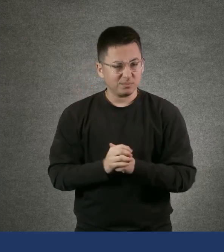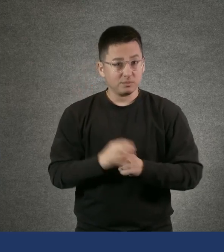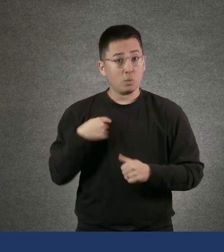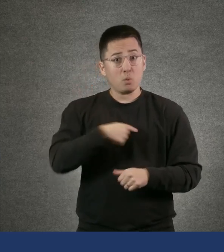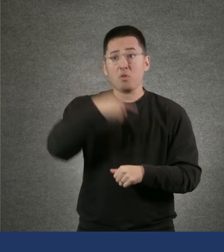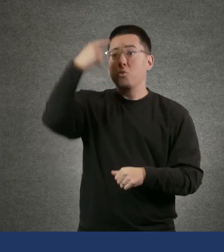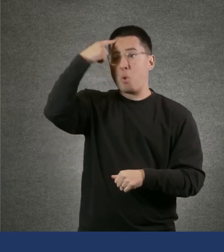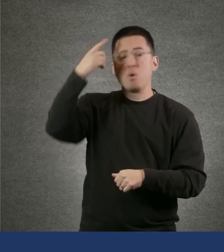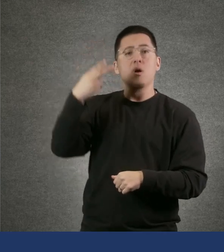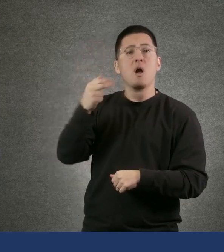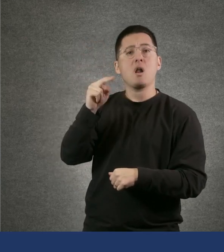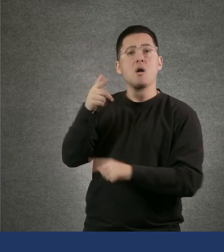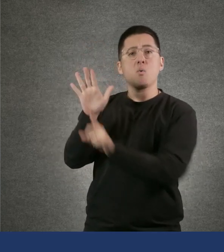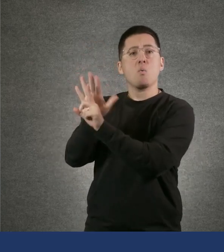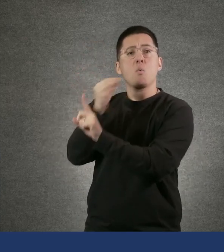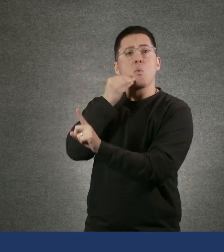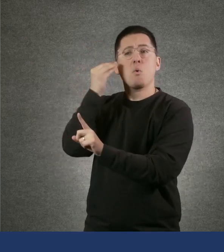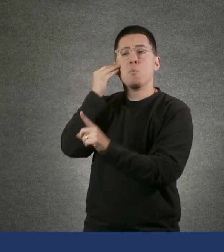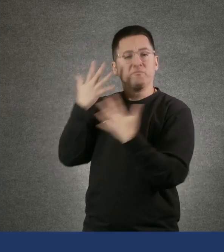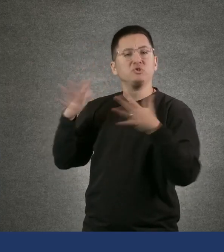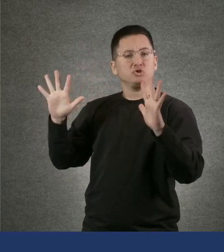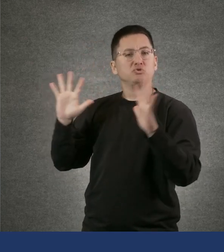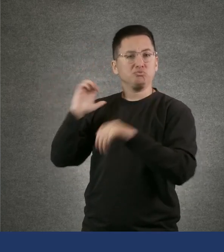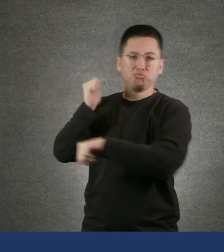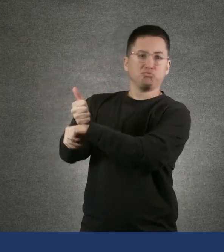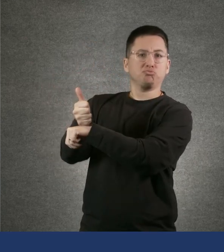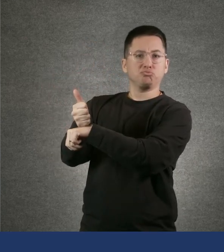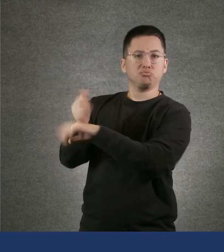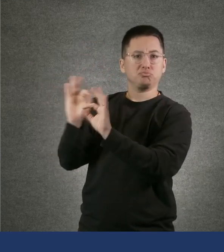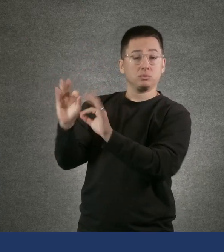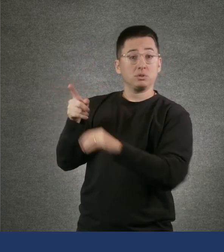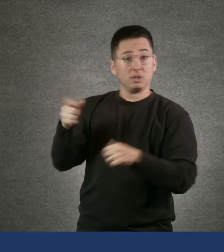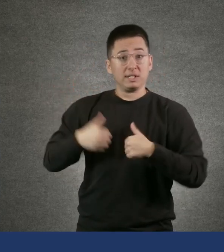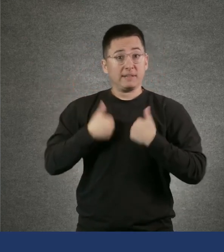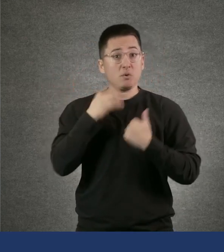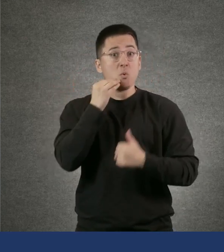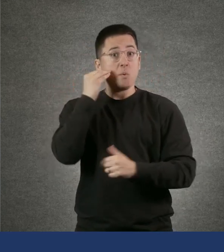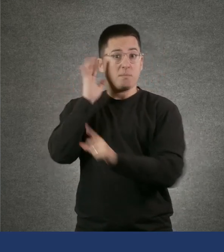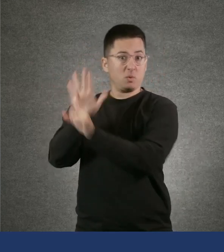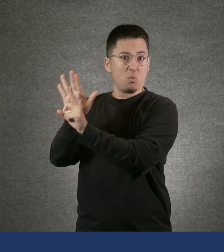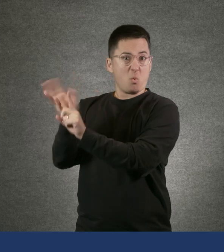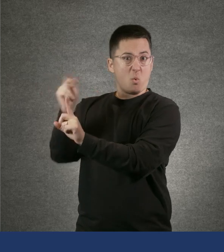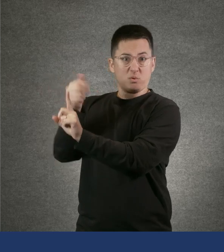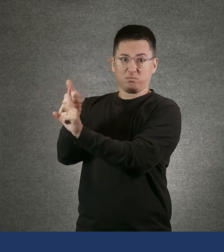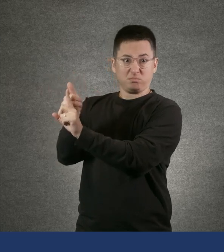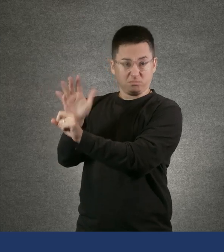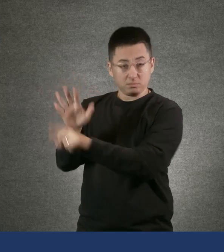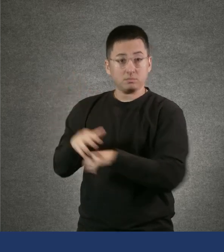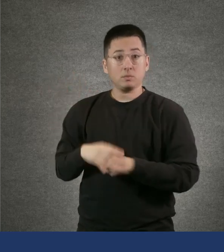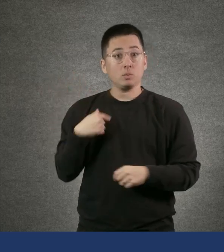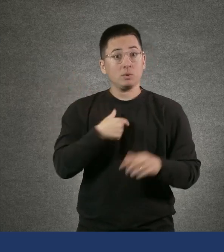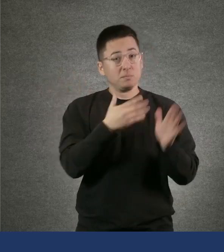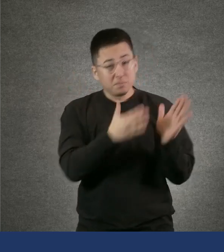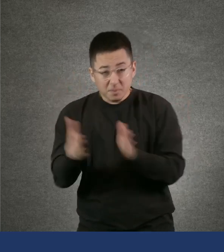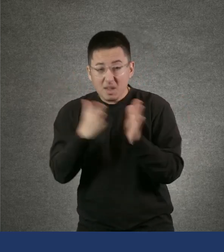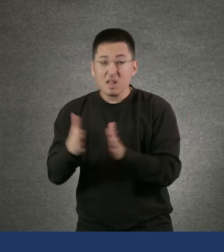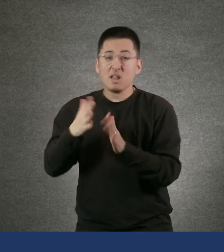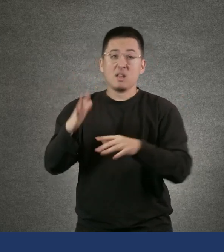We worked very hard to save and pay for her home. She has staff that come in to assist her with her essential life functions